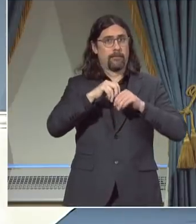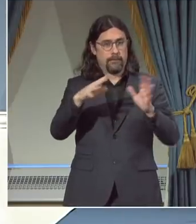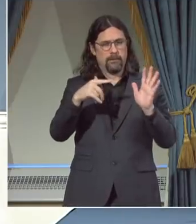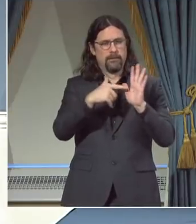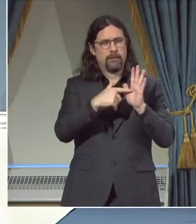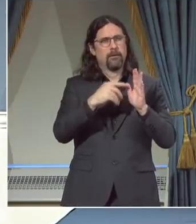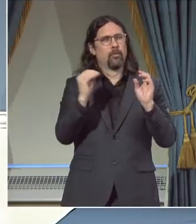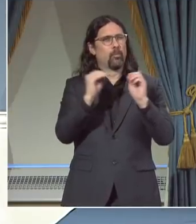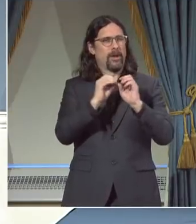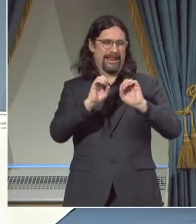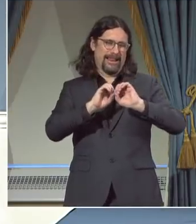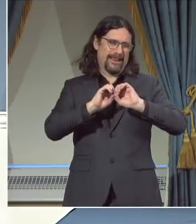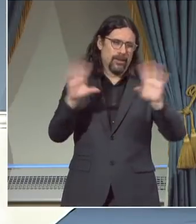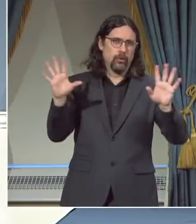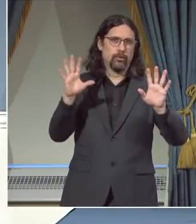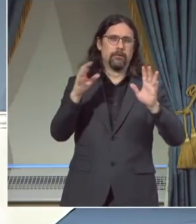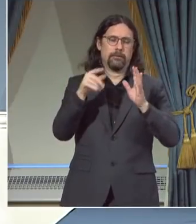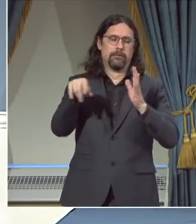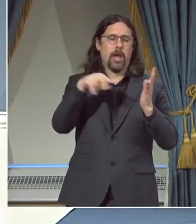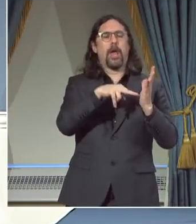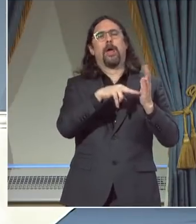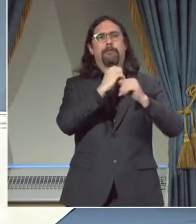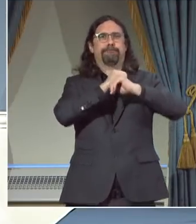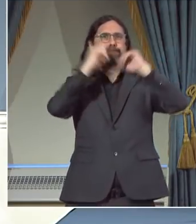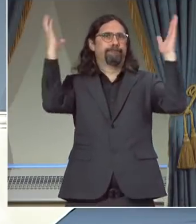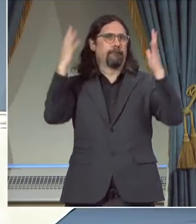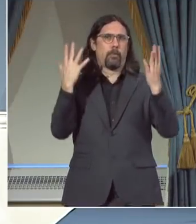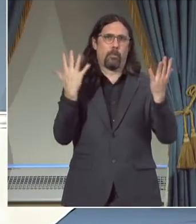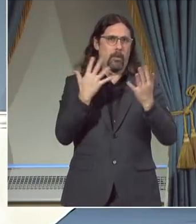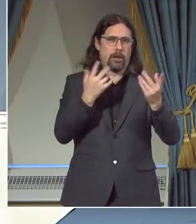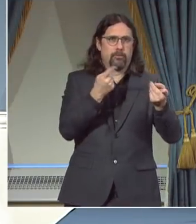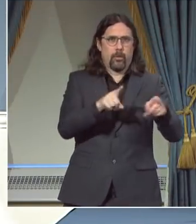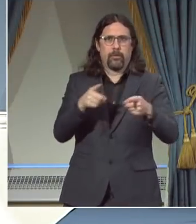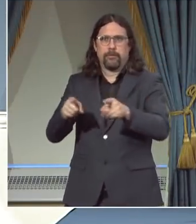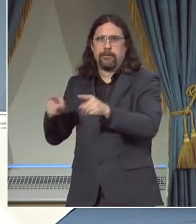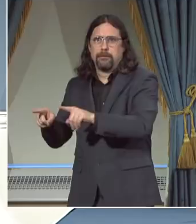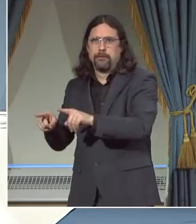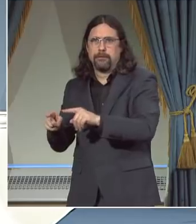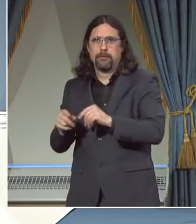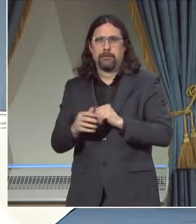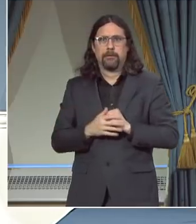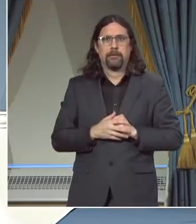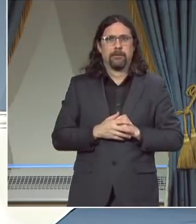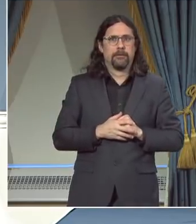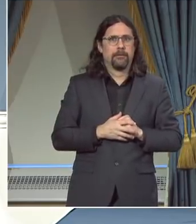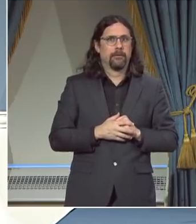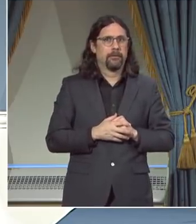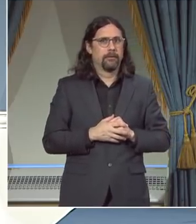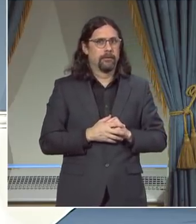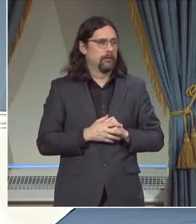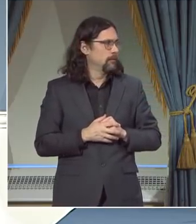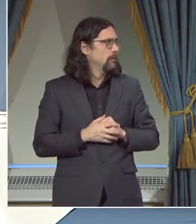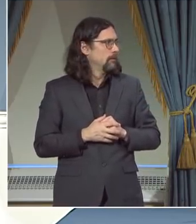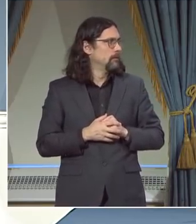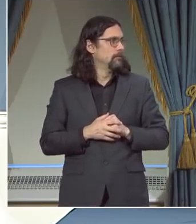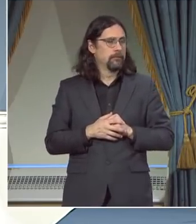A MORE GRANULAR PICTURE OF WHAT'S HAPPENING AT THE CITY LEVEL. OKAY. WE'LL FOLLOW UP -- YOUR TE